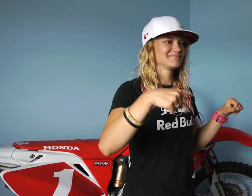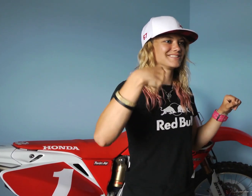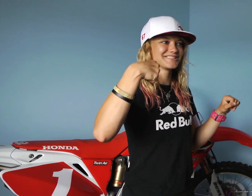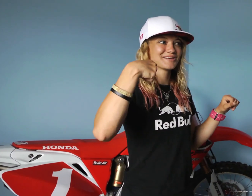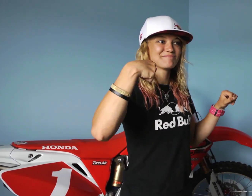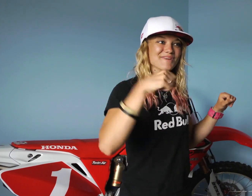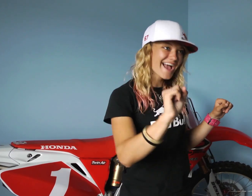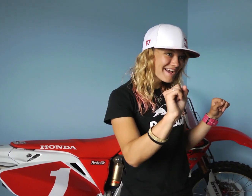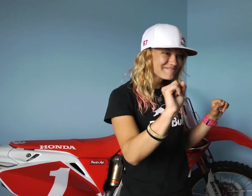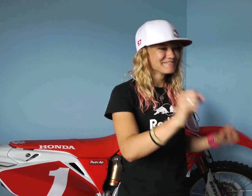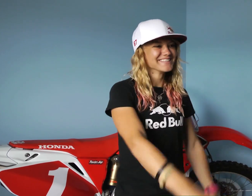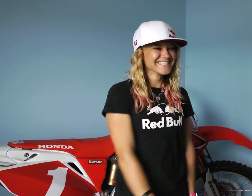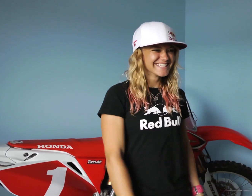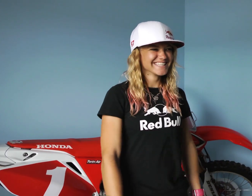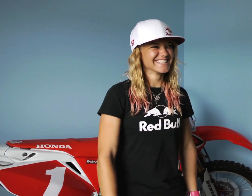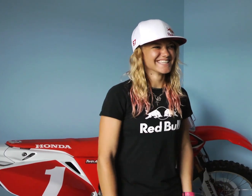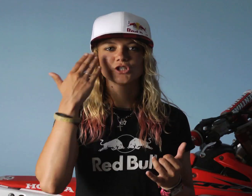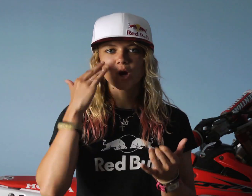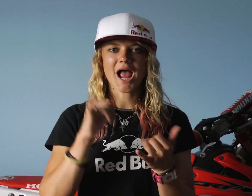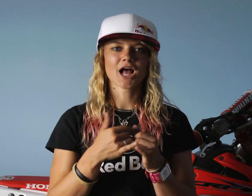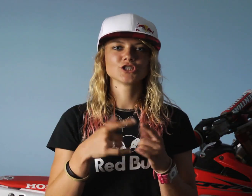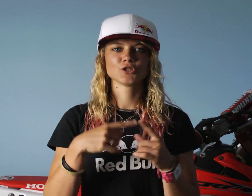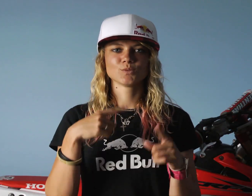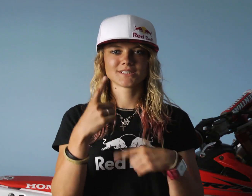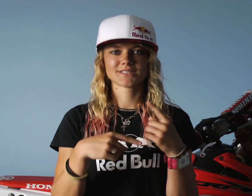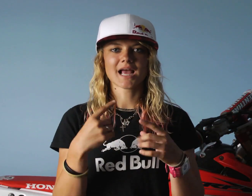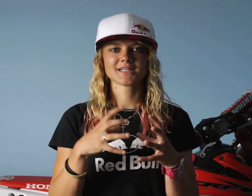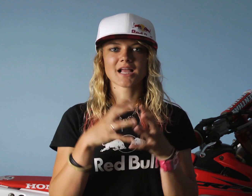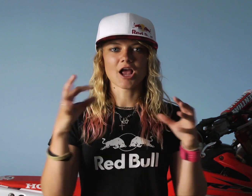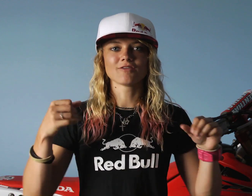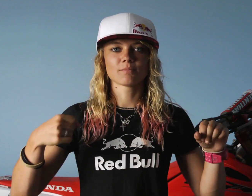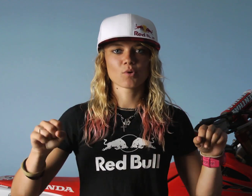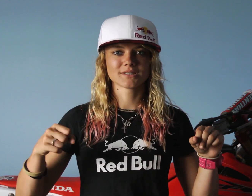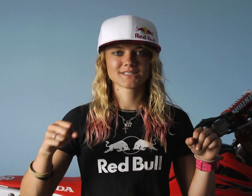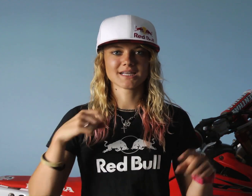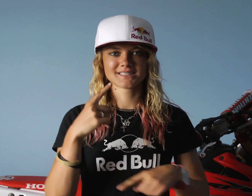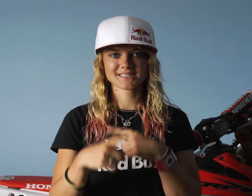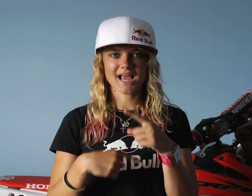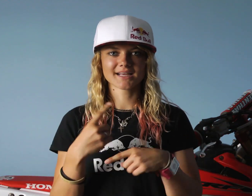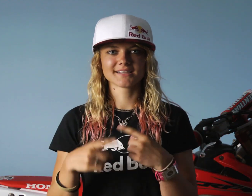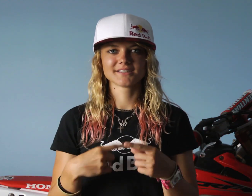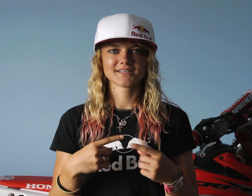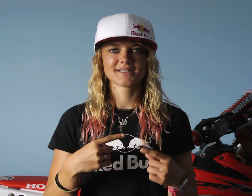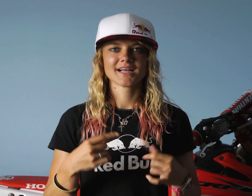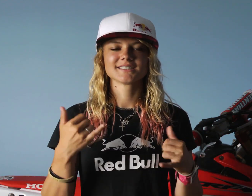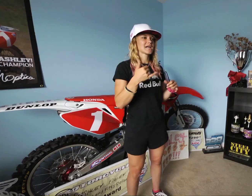"BRAP!" Now you know how to sign a lot of motorcycle signs.